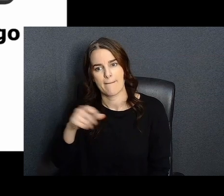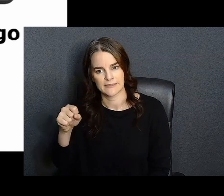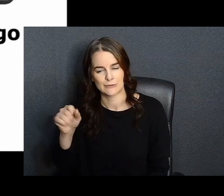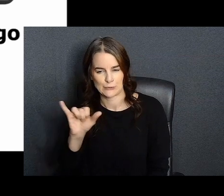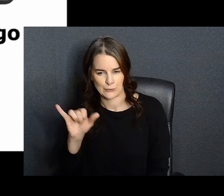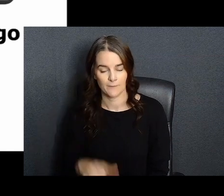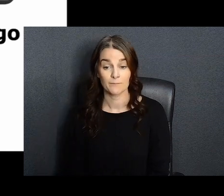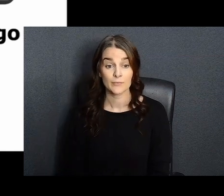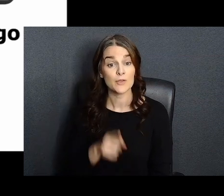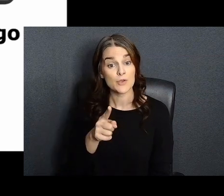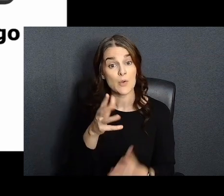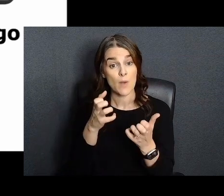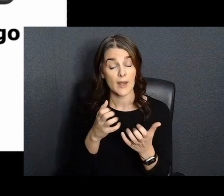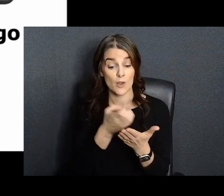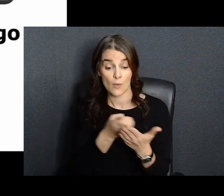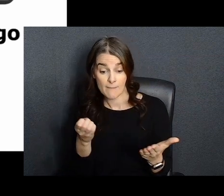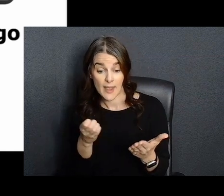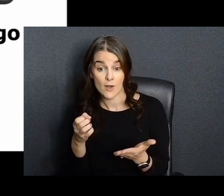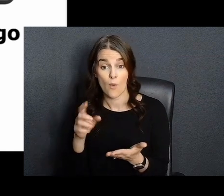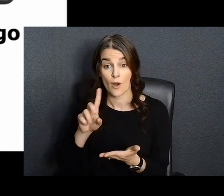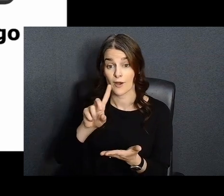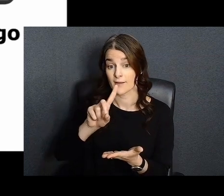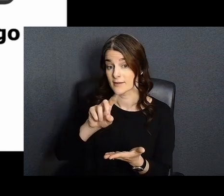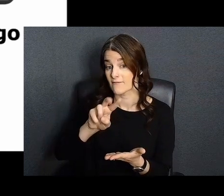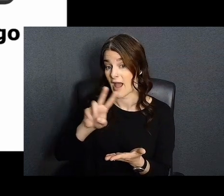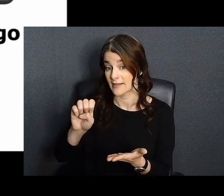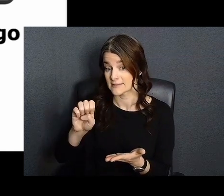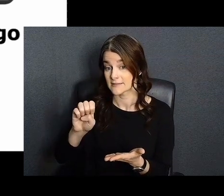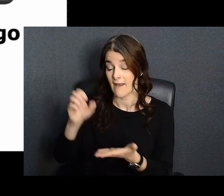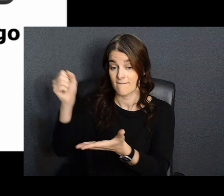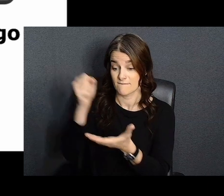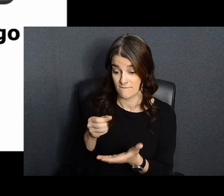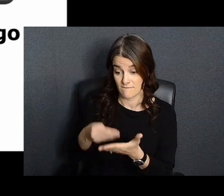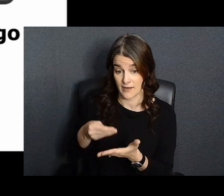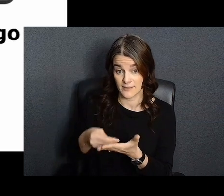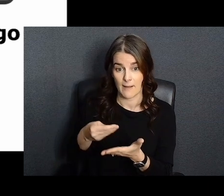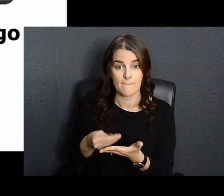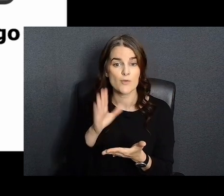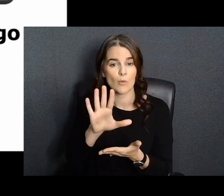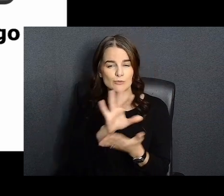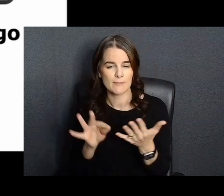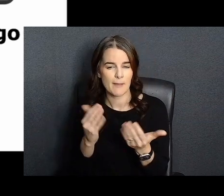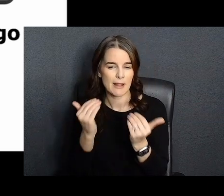or devices funded, your choice and who you can go with might be limited or dependent based on what